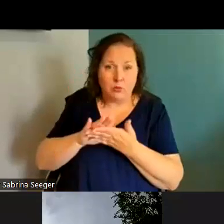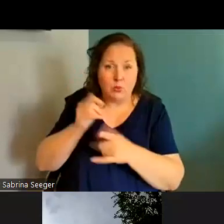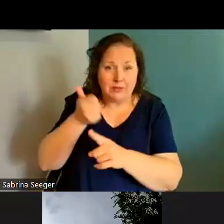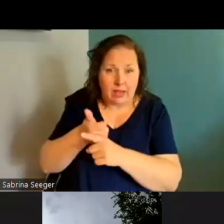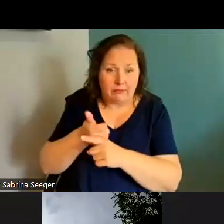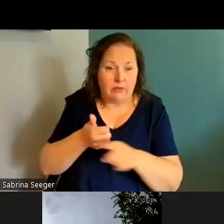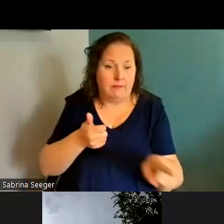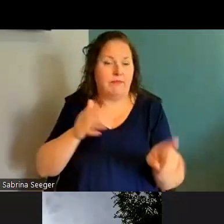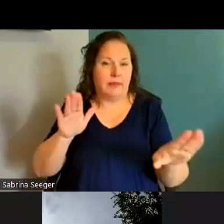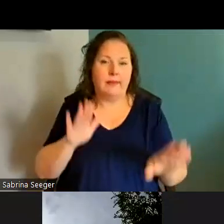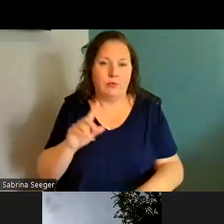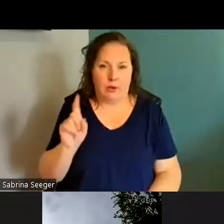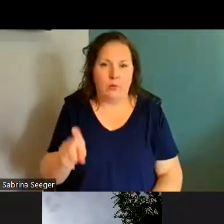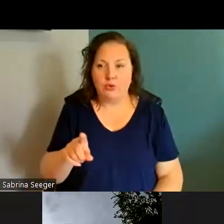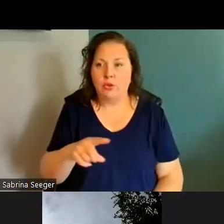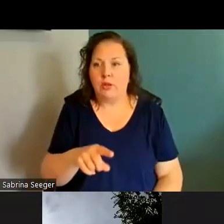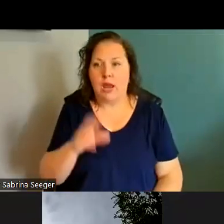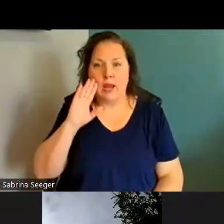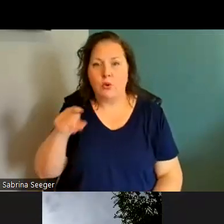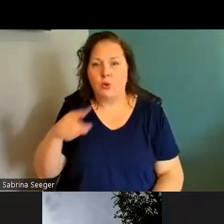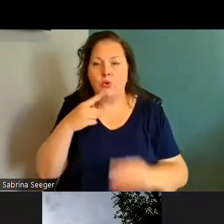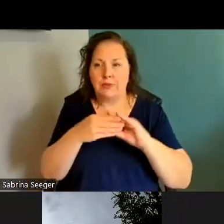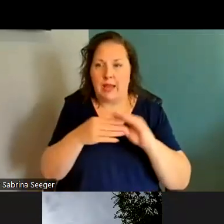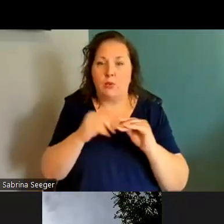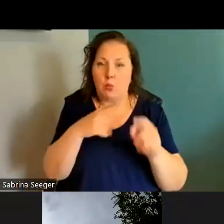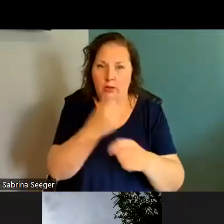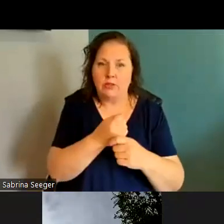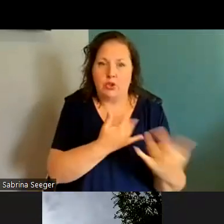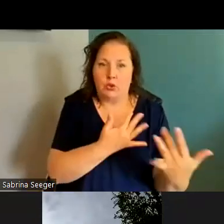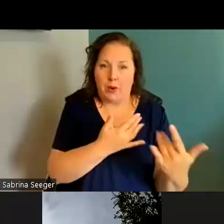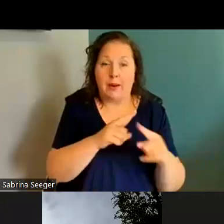question. I know that you had said earlier about waiting for a year but if someone was evaluated